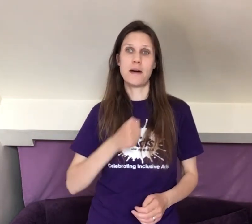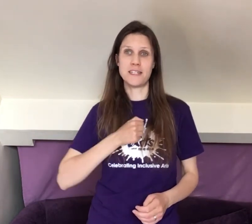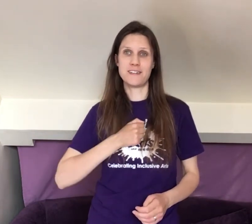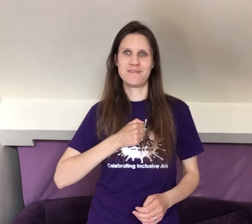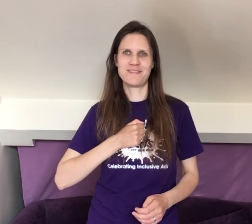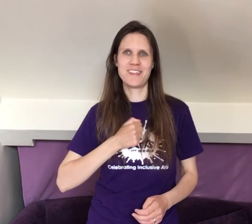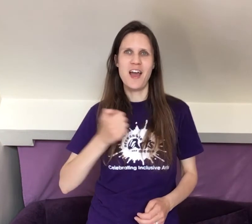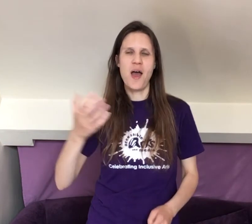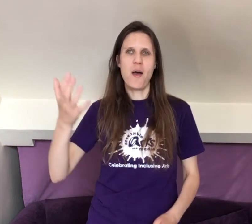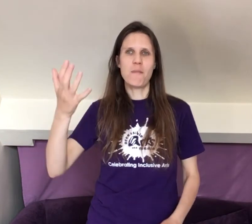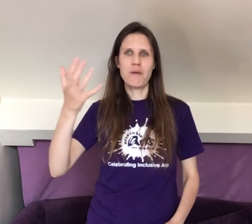my turn.